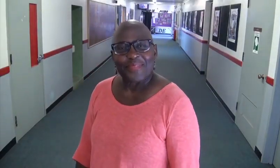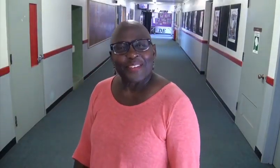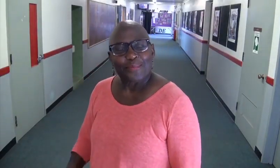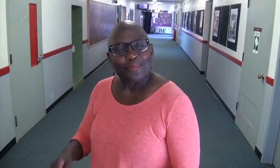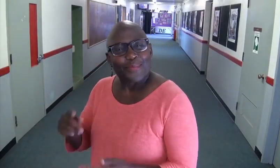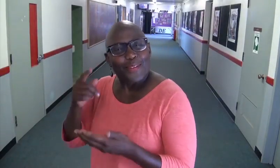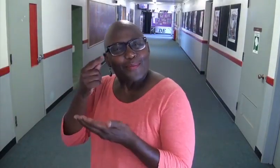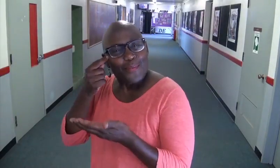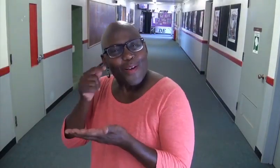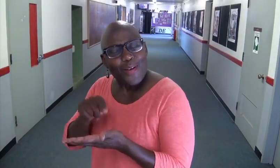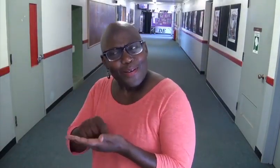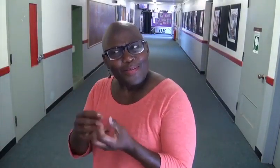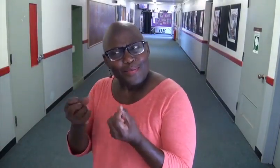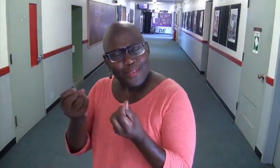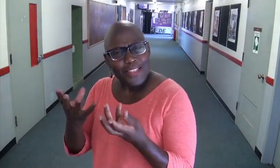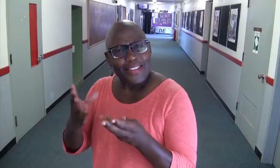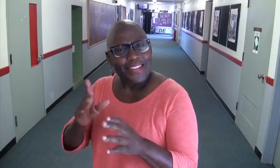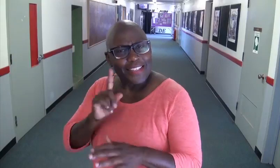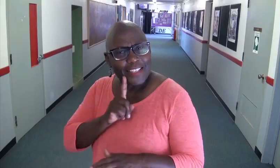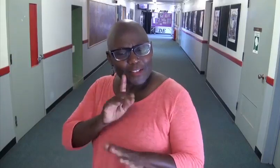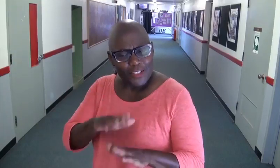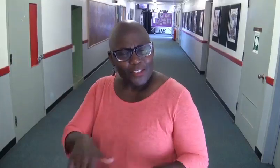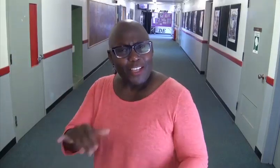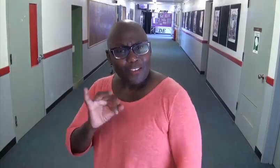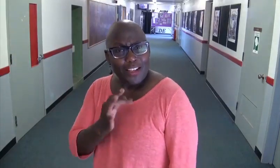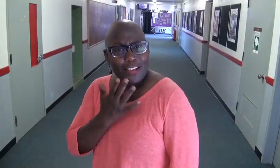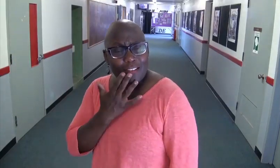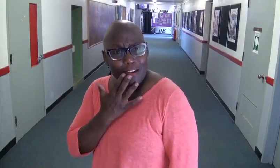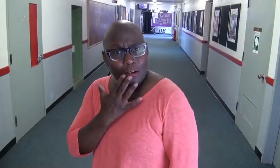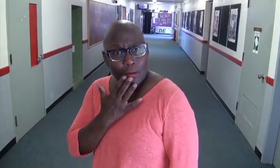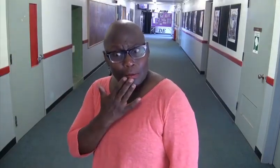You see the growing percentages of students of color.